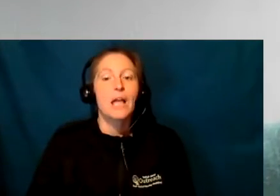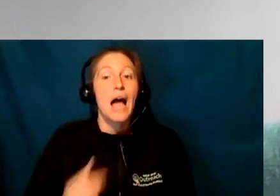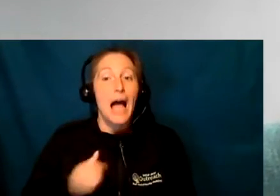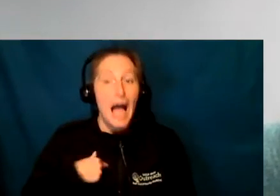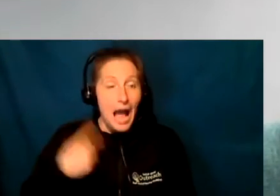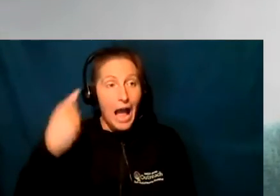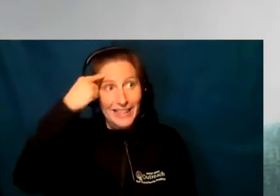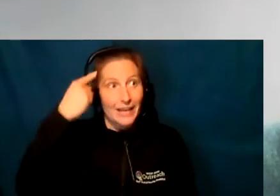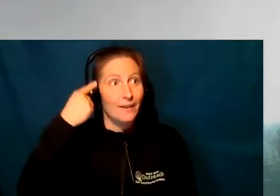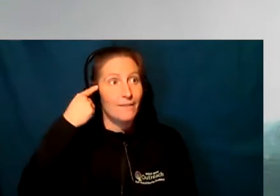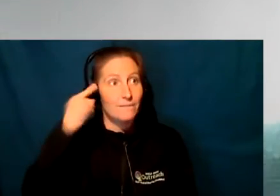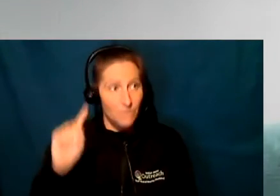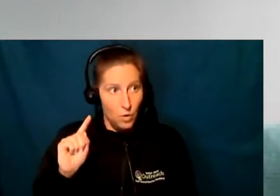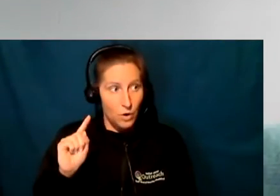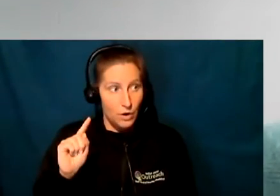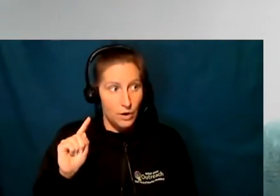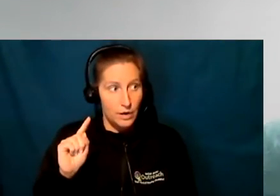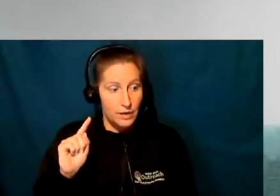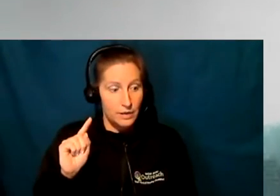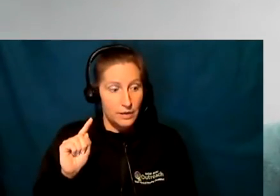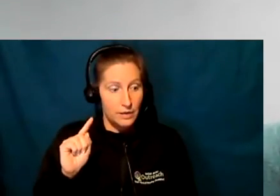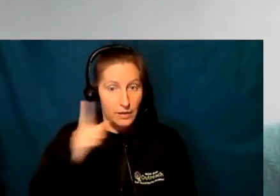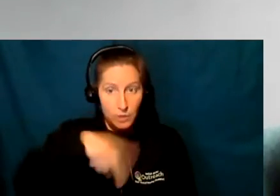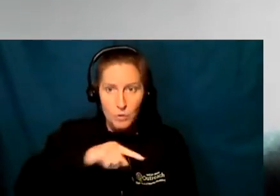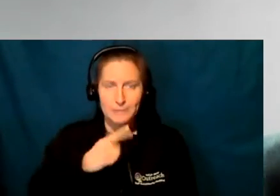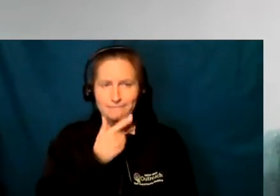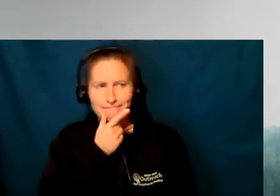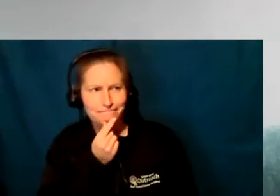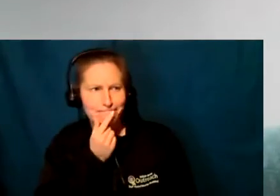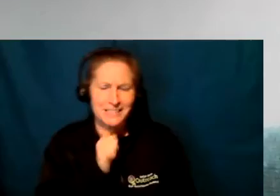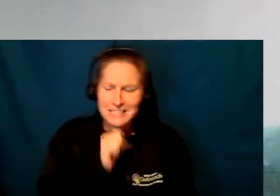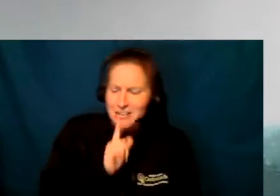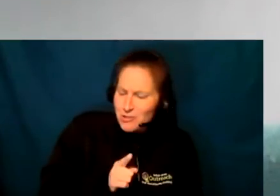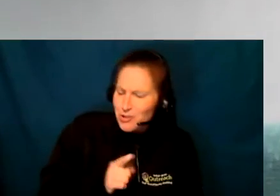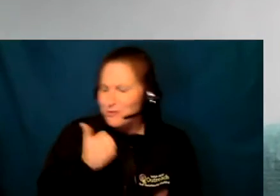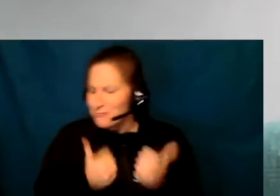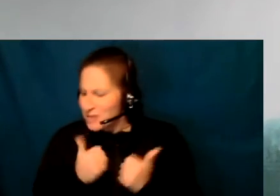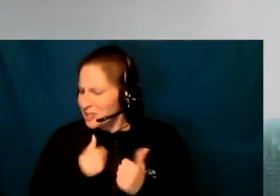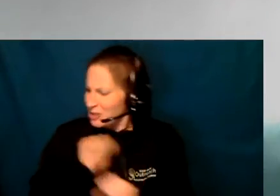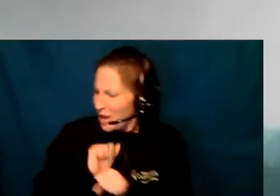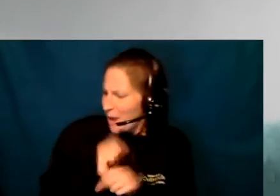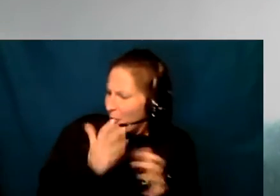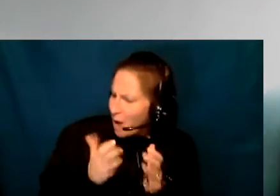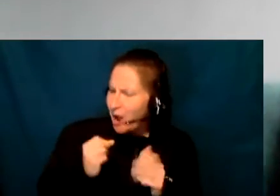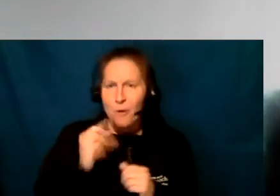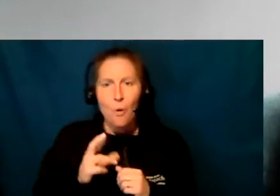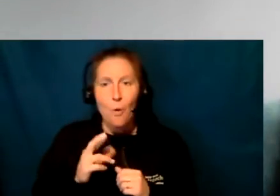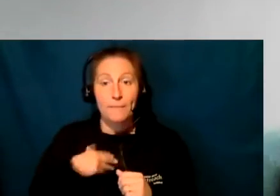Johnna: I think for people, you know, trying to decide what career path to go down or even if you know that speech pathology